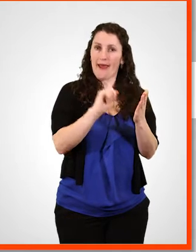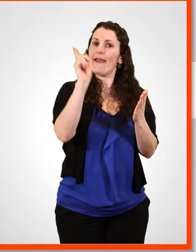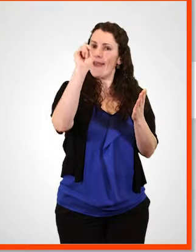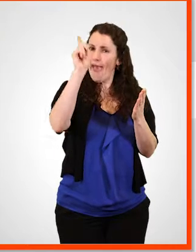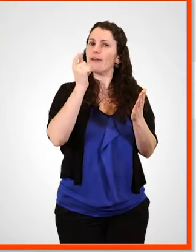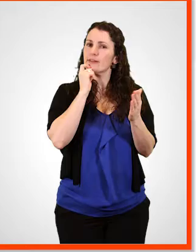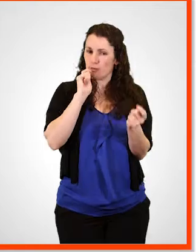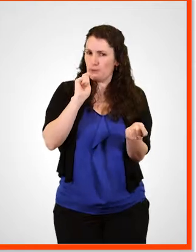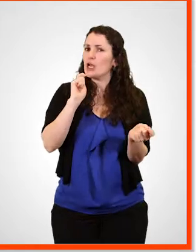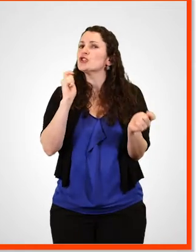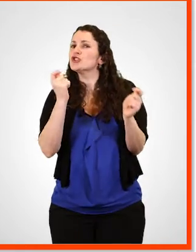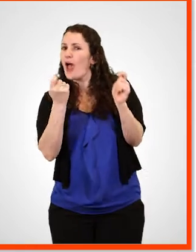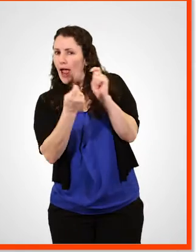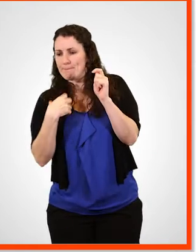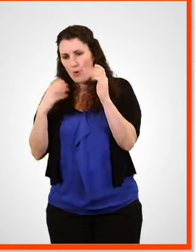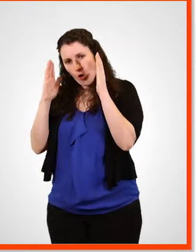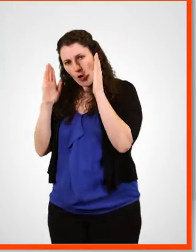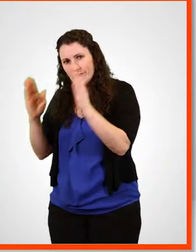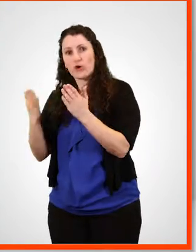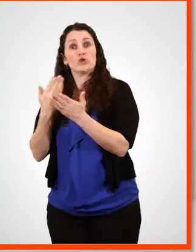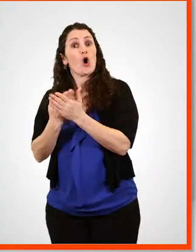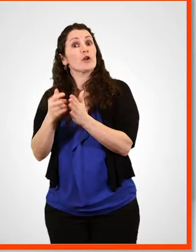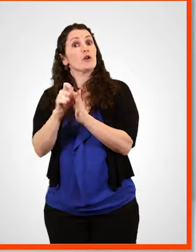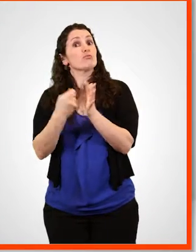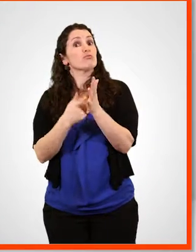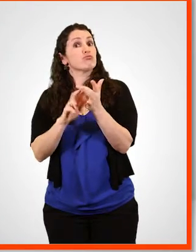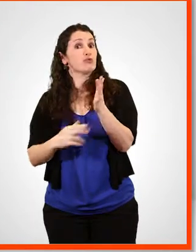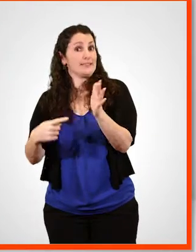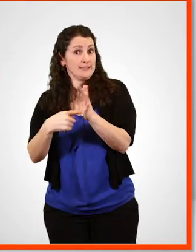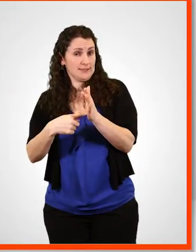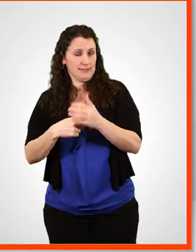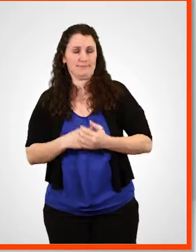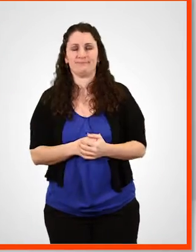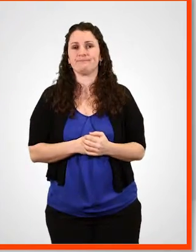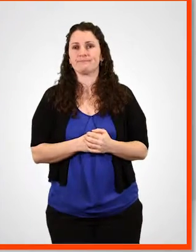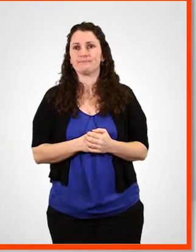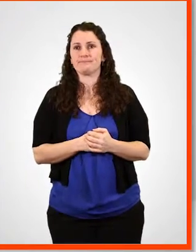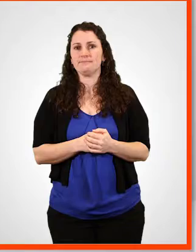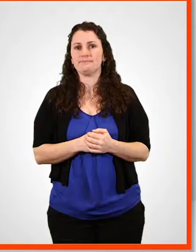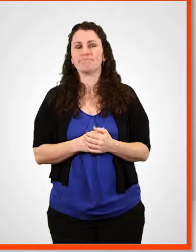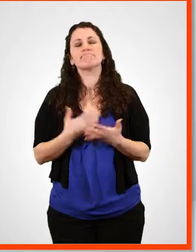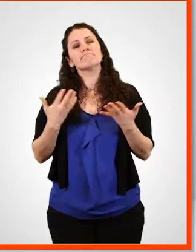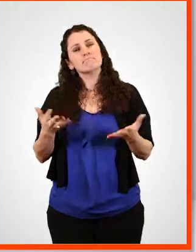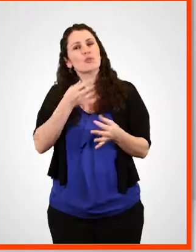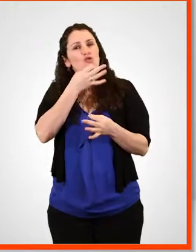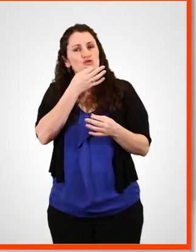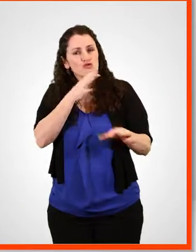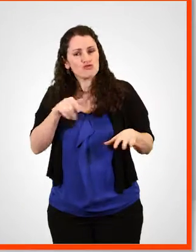than we've been in the prior stages. You will also see kids at this stage just because they've had that much exposure to print